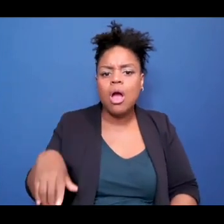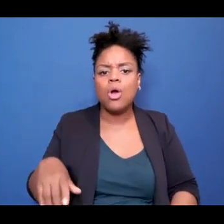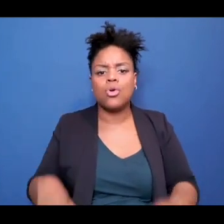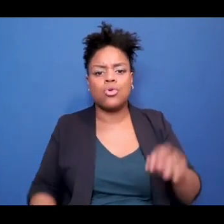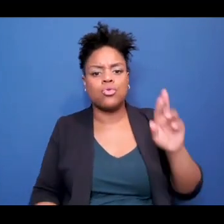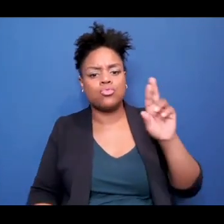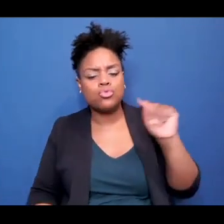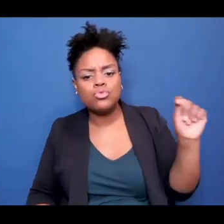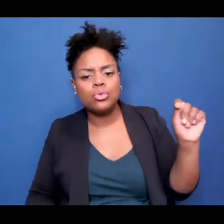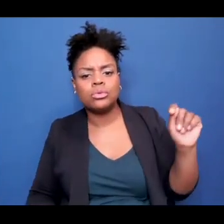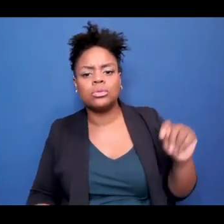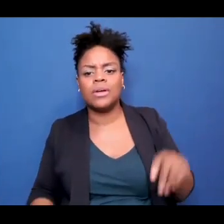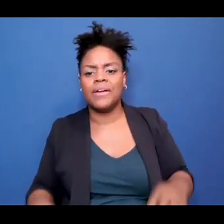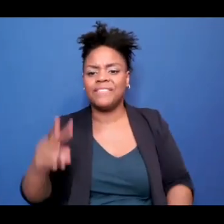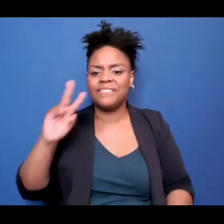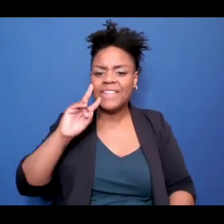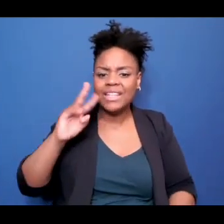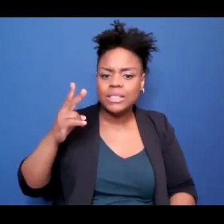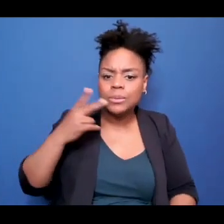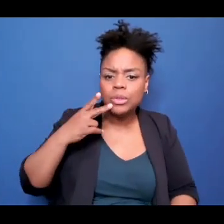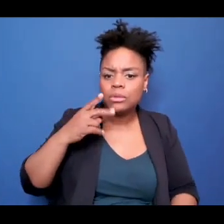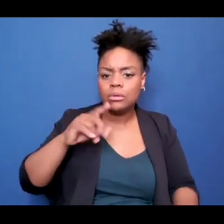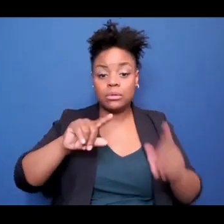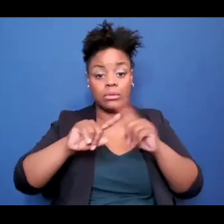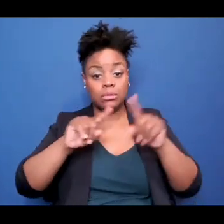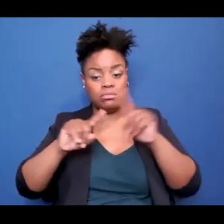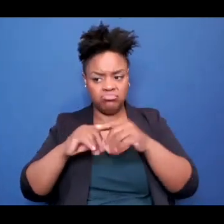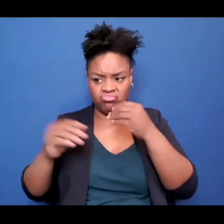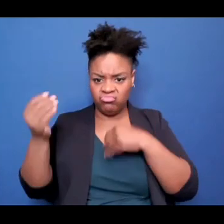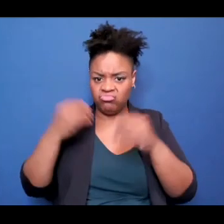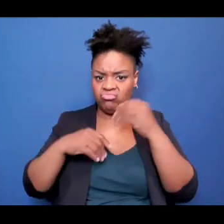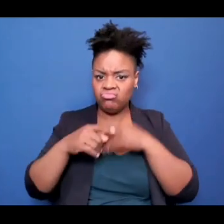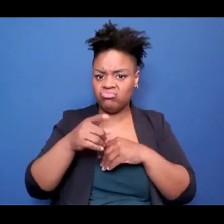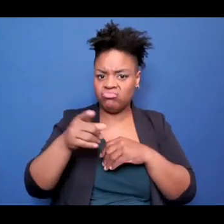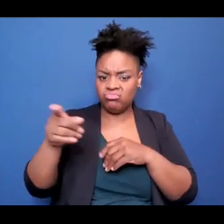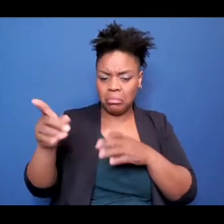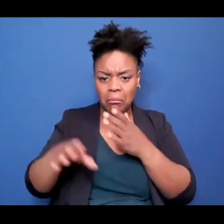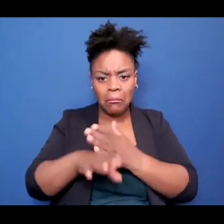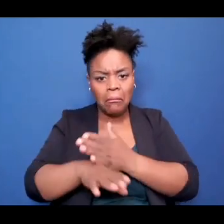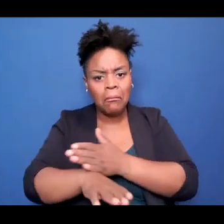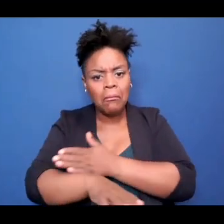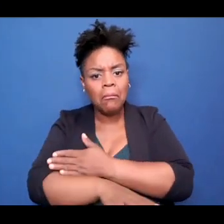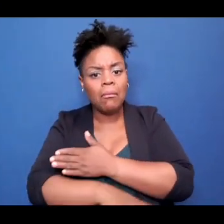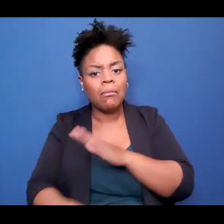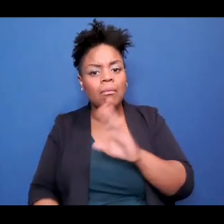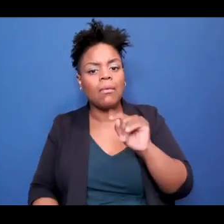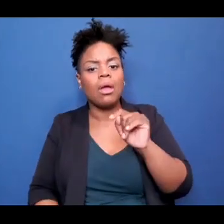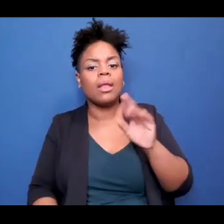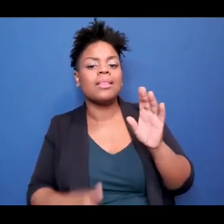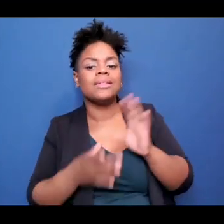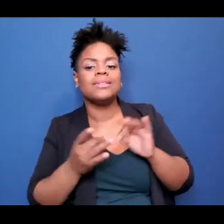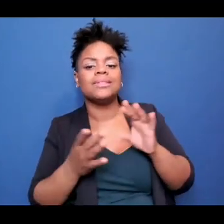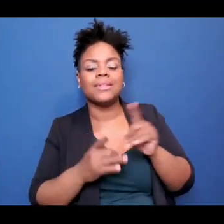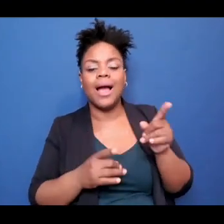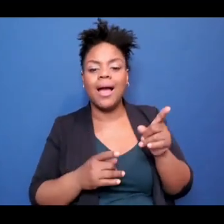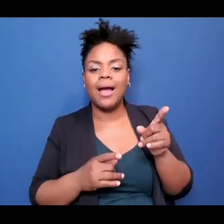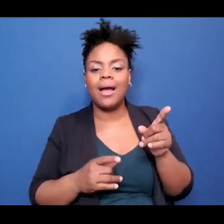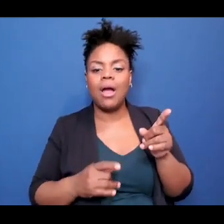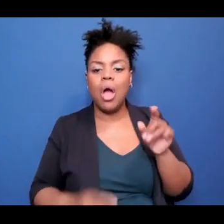FRESH FRUITS AND OTHER FOODS REFLECTIVE OF A HISTORY AND FOOD CULTURE BUT THEY DIDN'T SO THE RESULTS WHICH BLAIRD OUT ACROSS